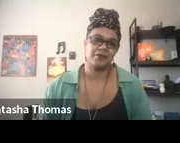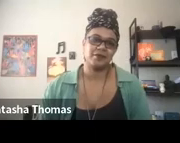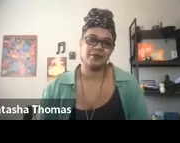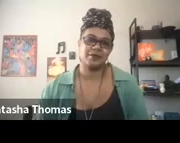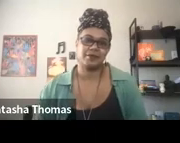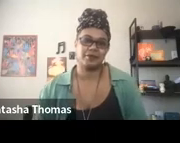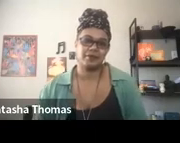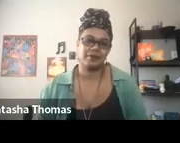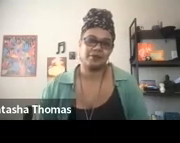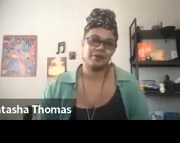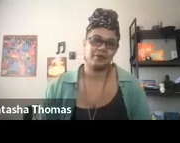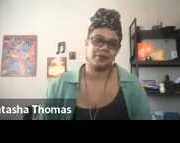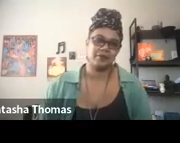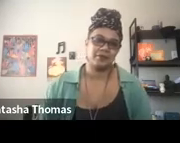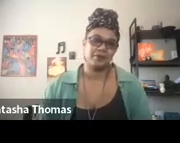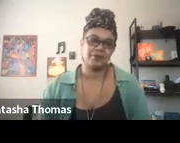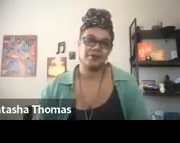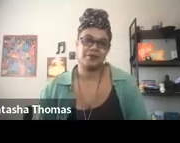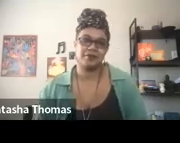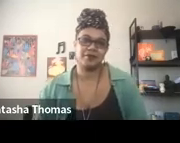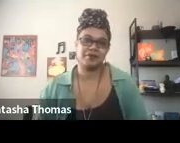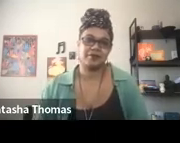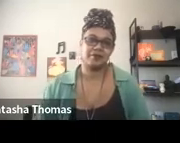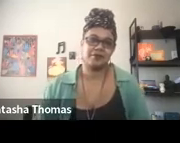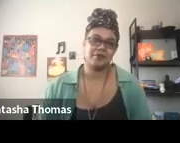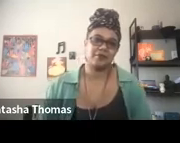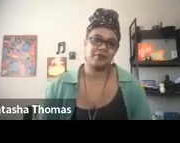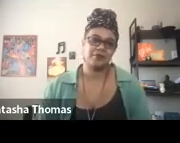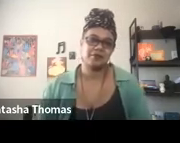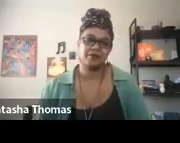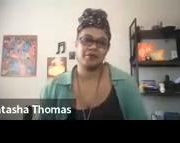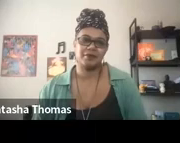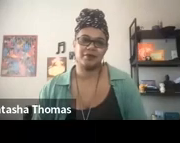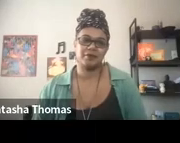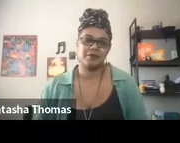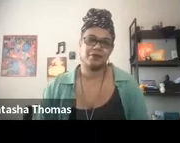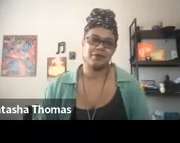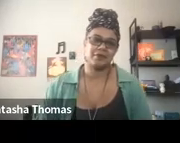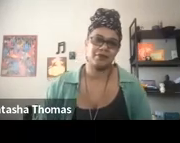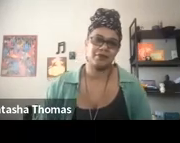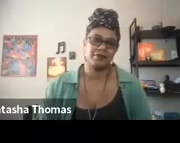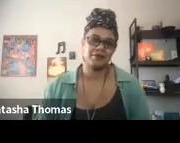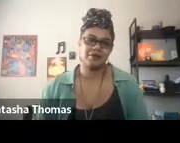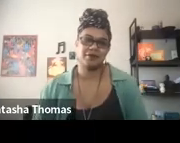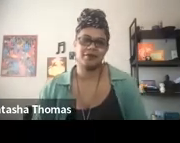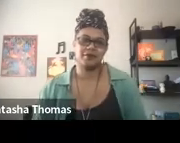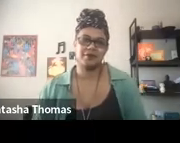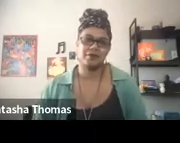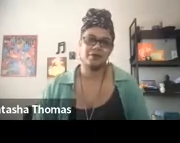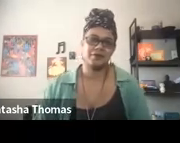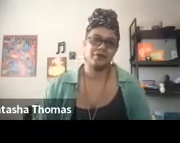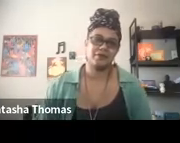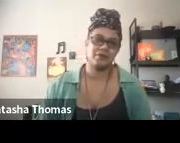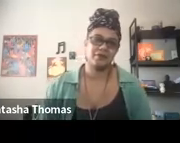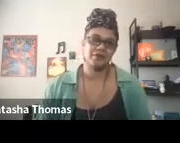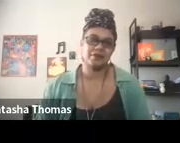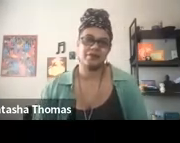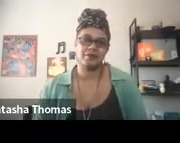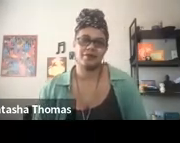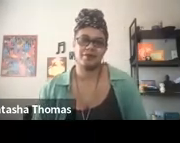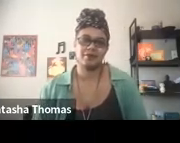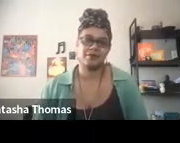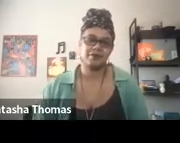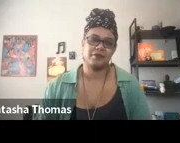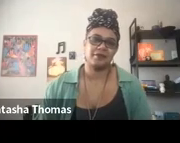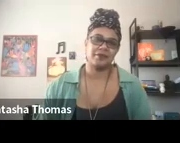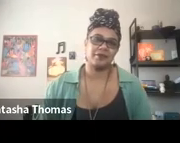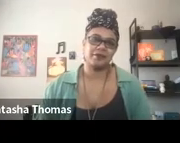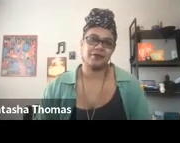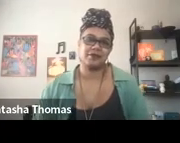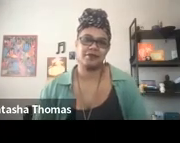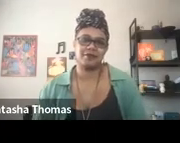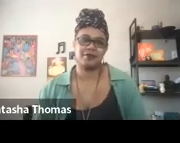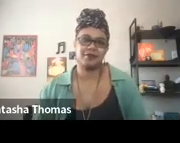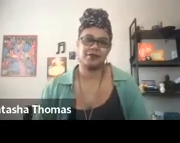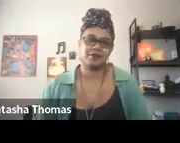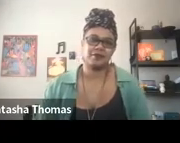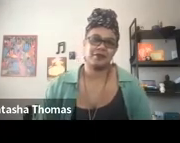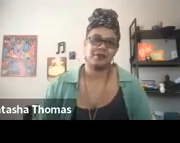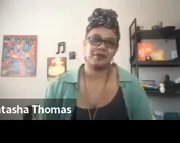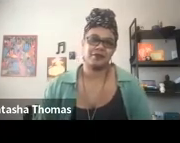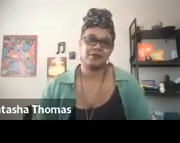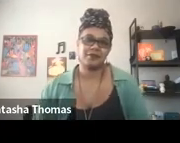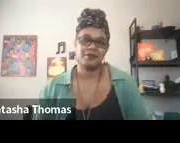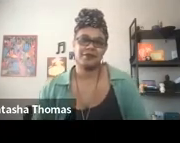Oh, my many mothers.